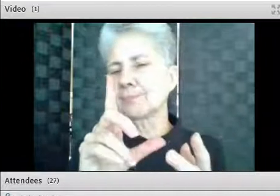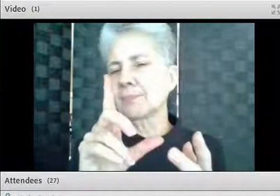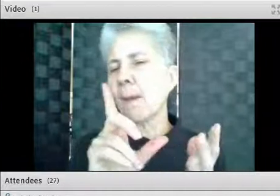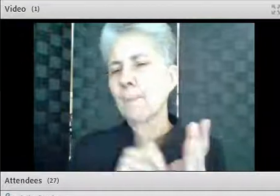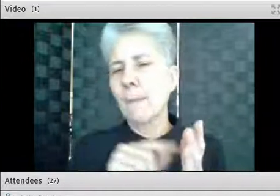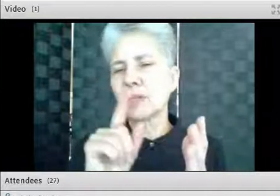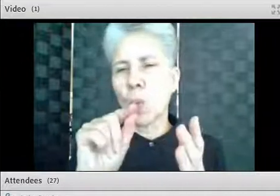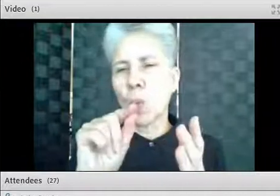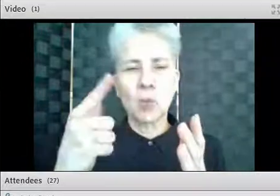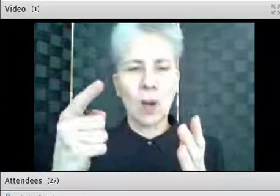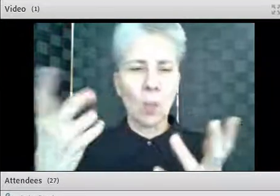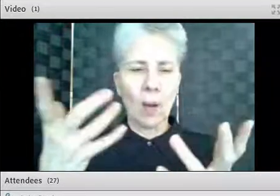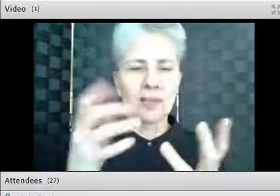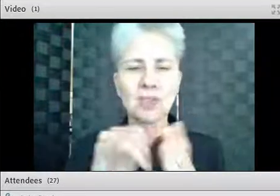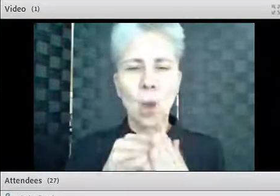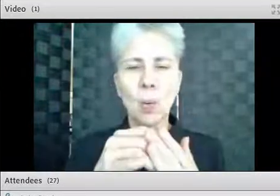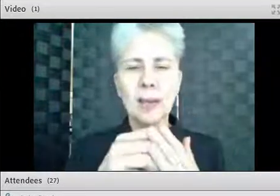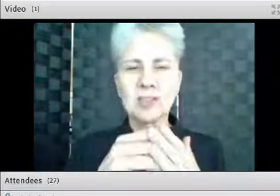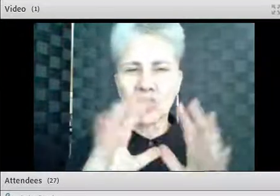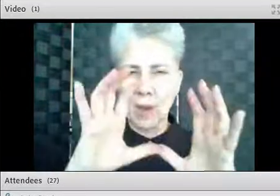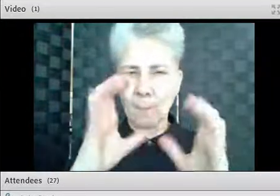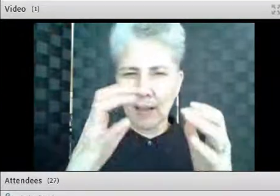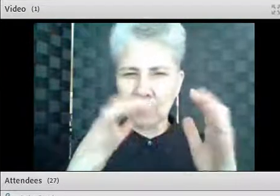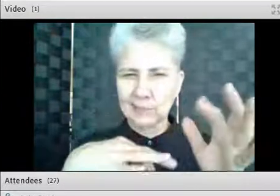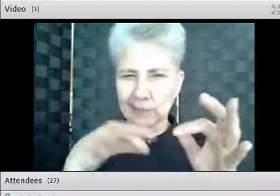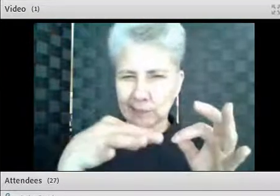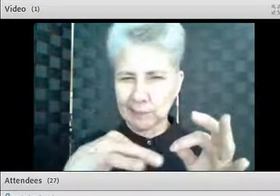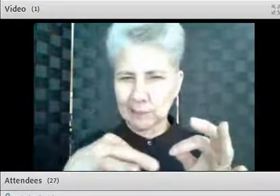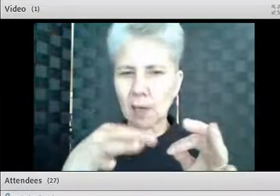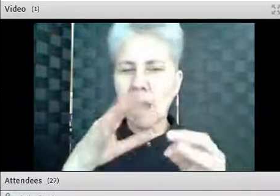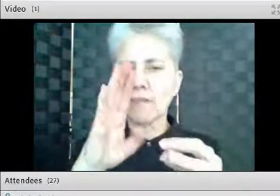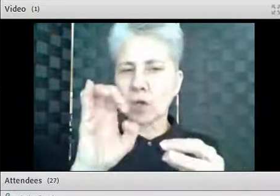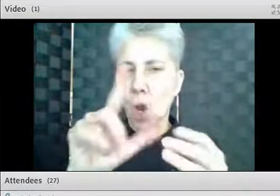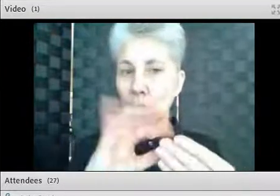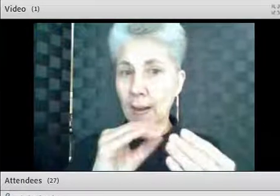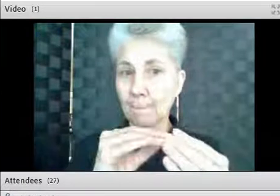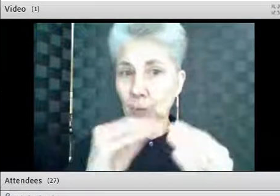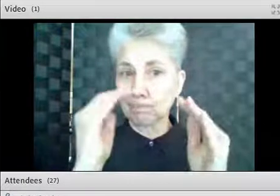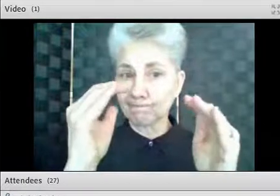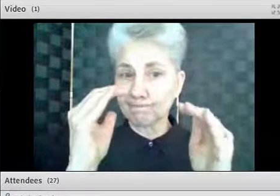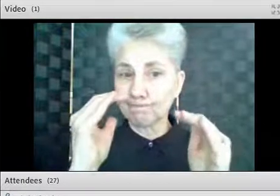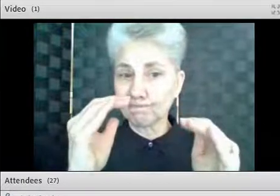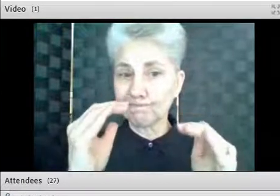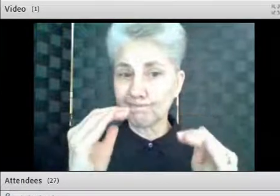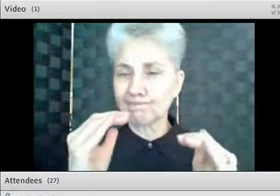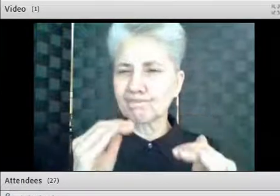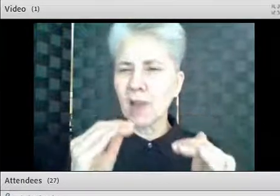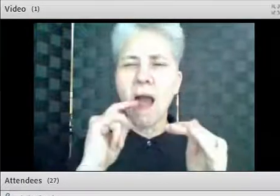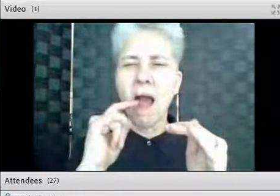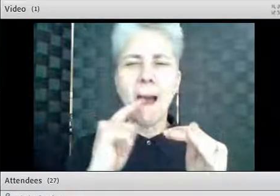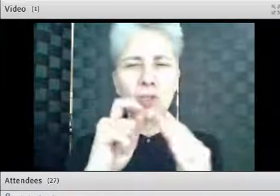so this is kind of a breakdown of that call number. Okay. Then once again, you know, I'm just writing it horizontally,